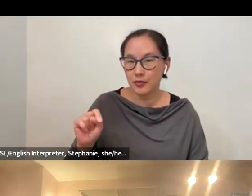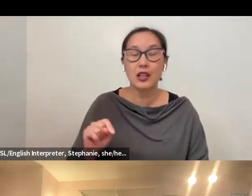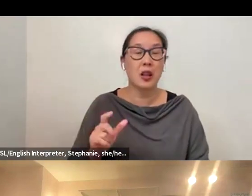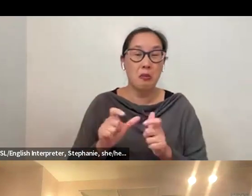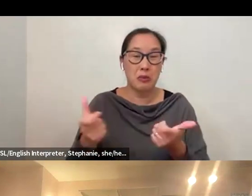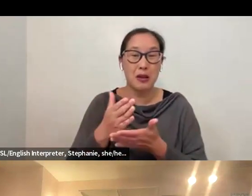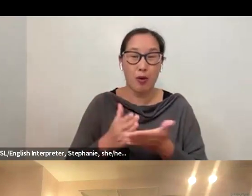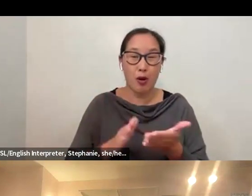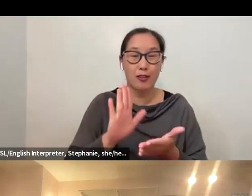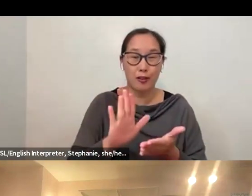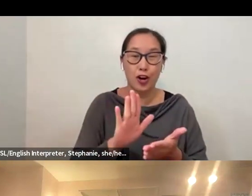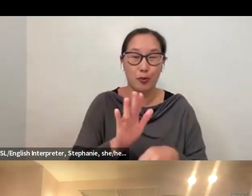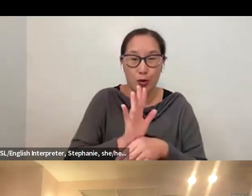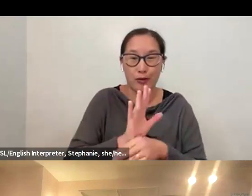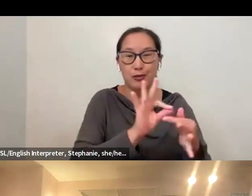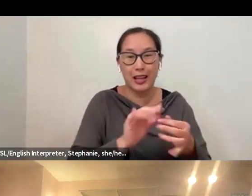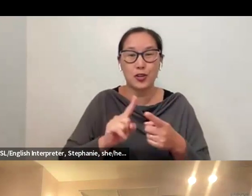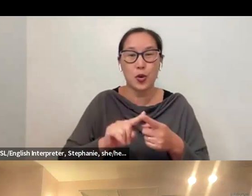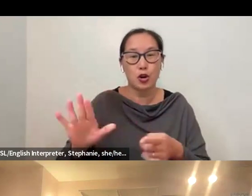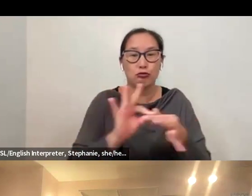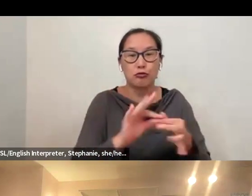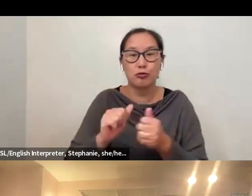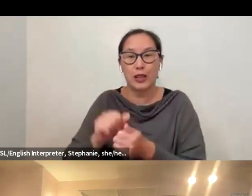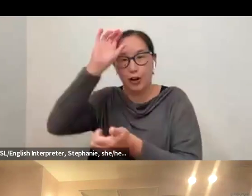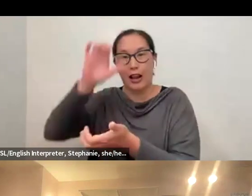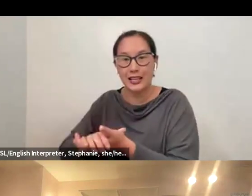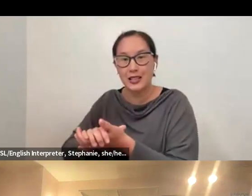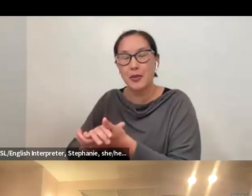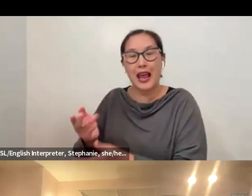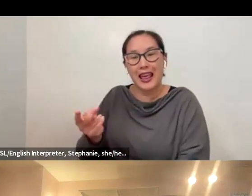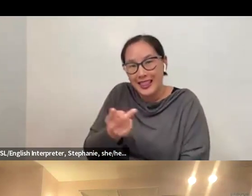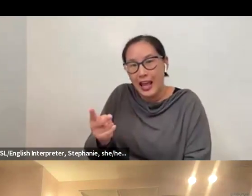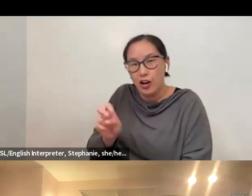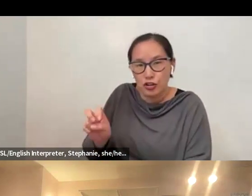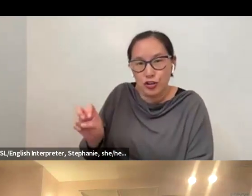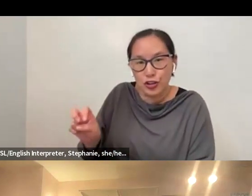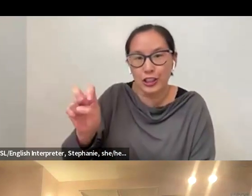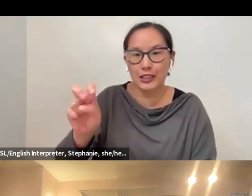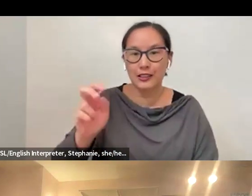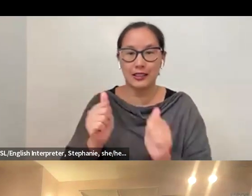And kind of like the journey that they went on together. And I think that that's the theme